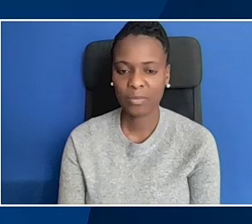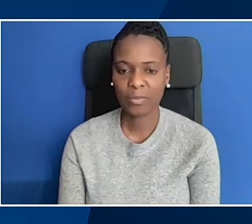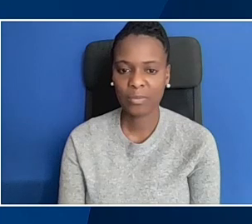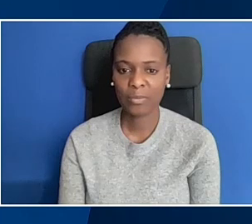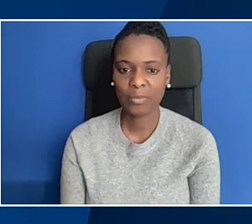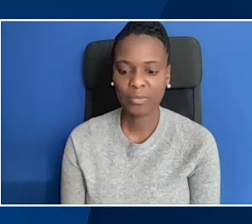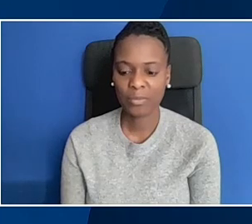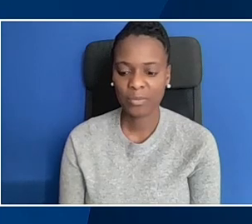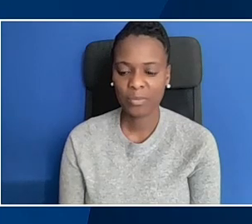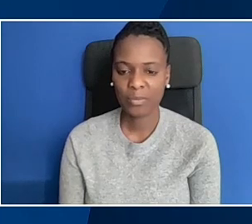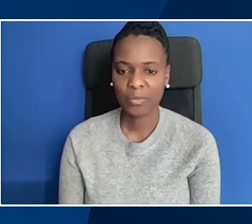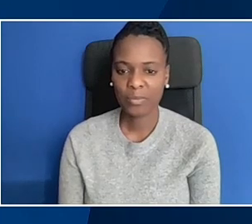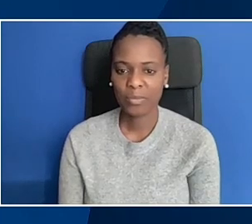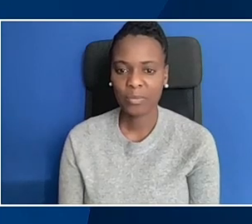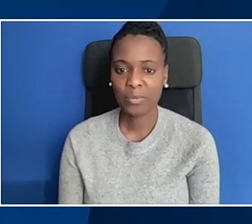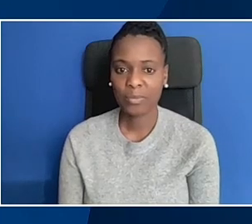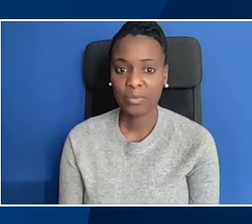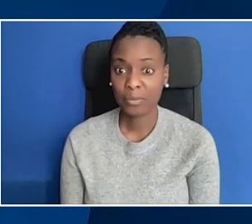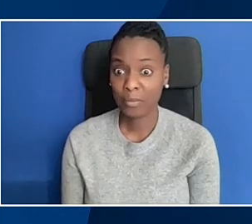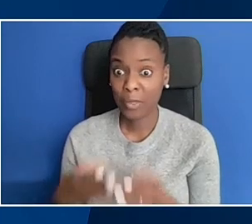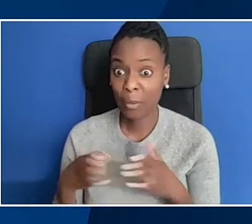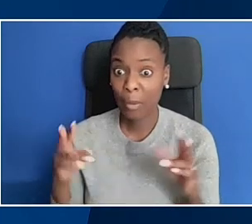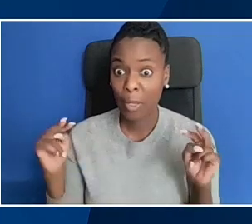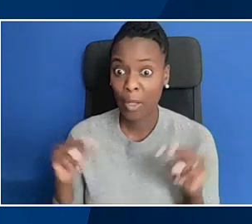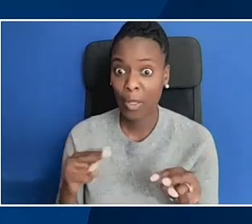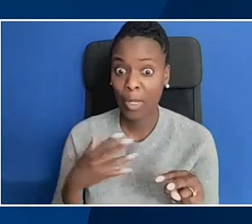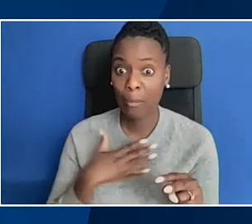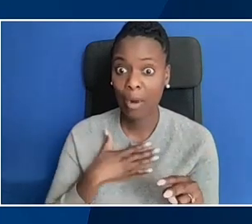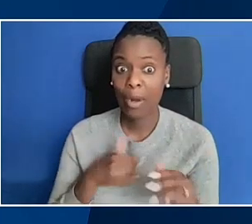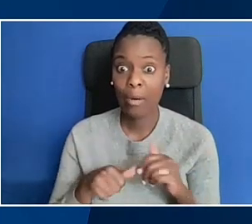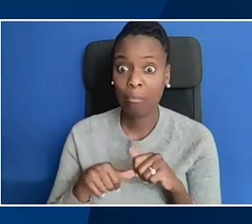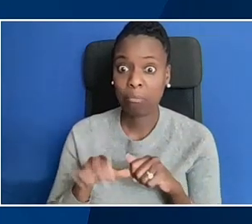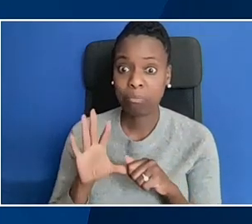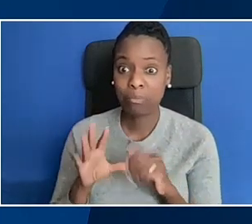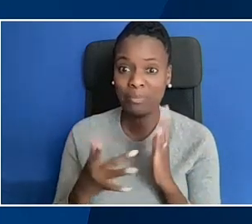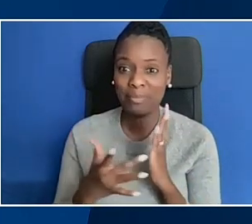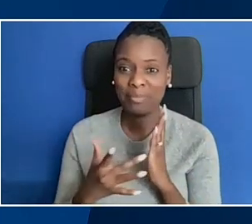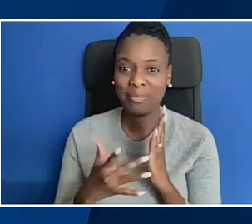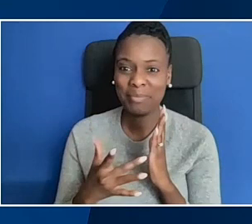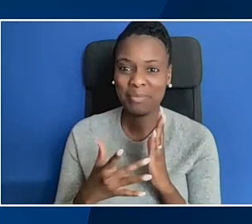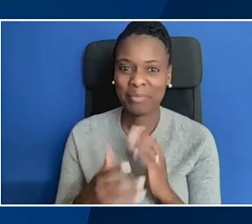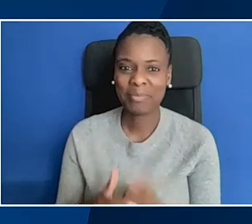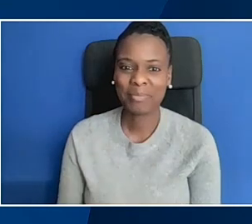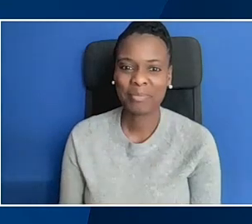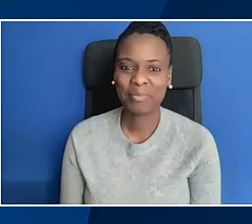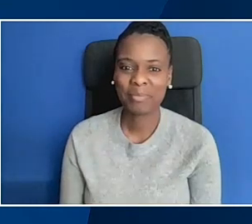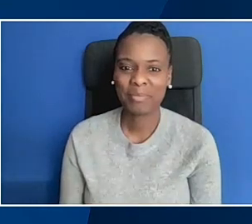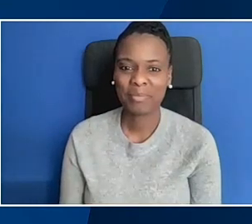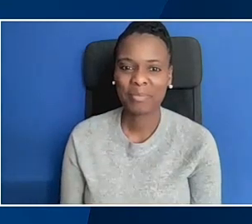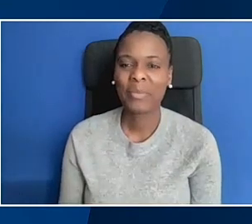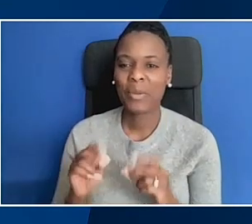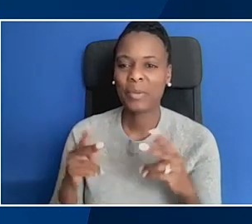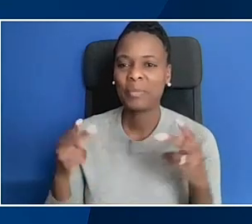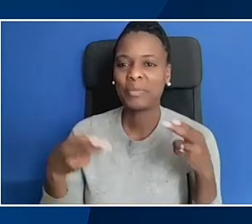Oh. Is the public looking at my technological skills here? Okay, here we go. Alright, joining. Alright.